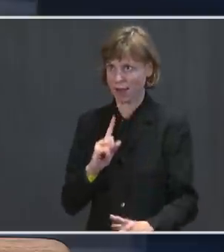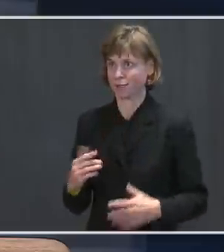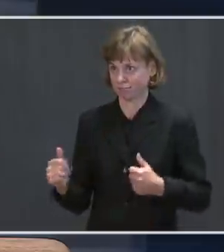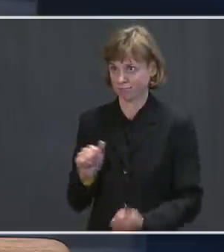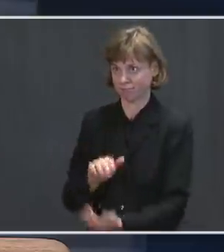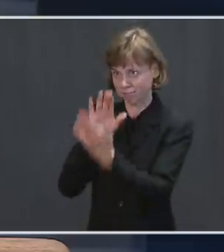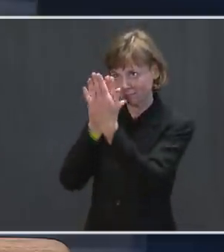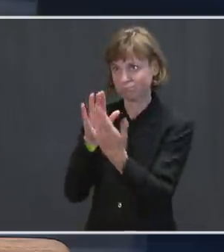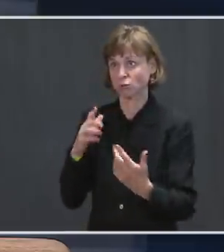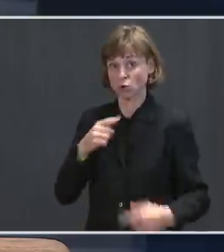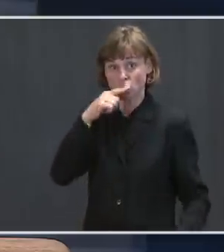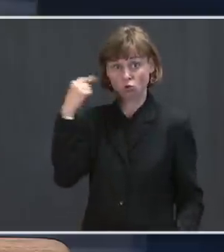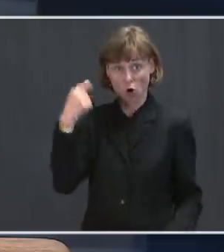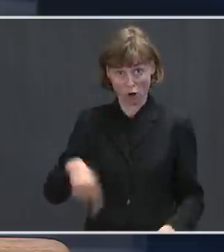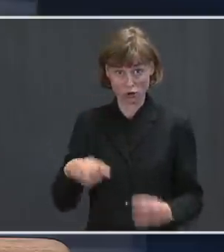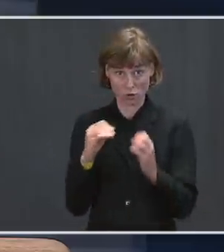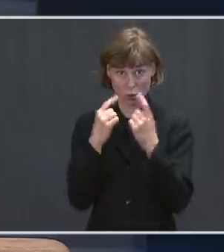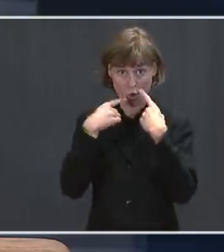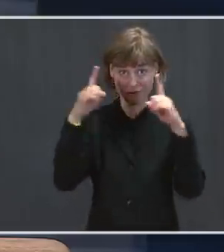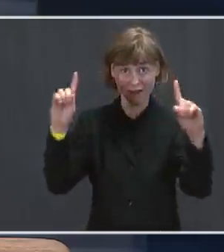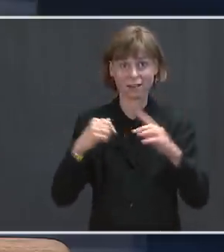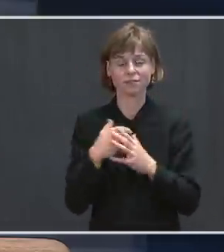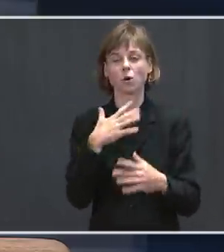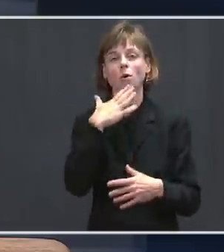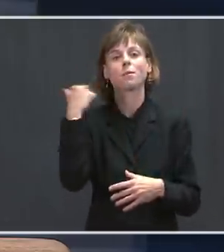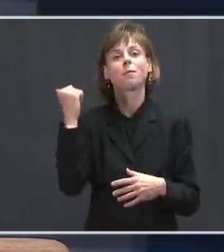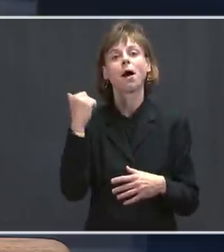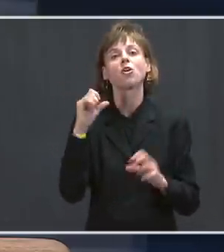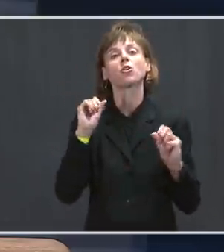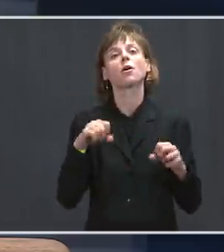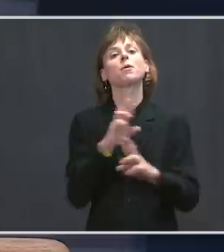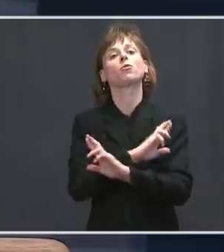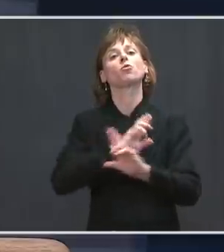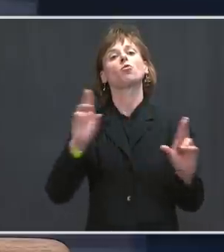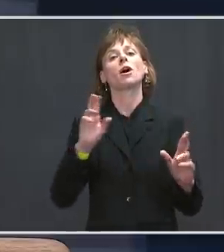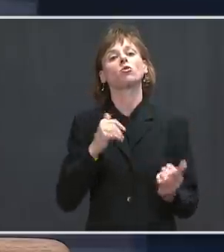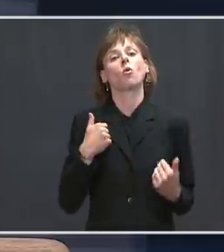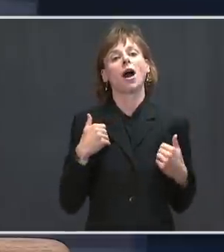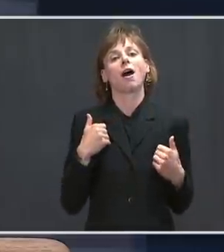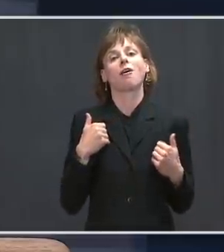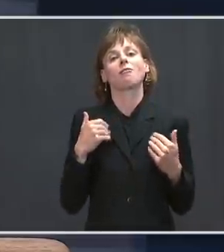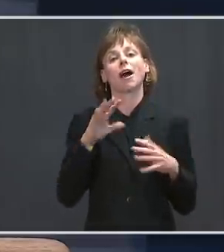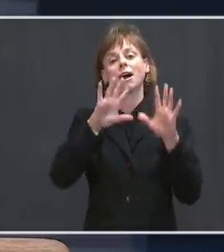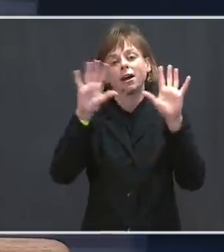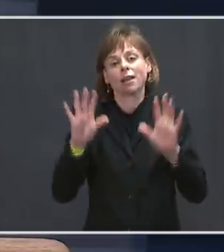And we'll be better equipped to address threats from climate change to pandemics to nuclear proliferation.